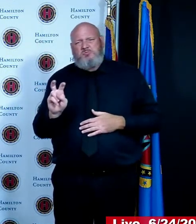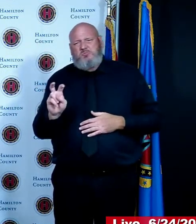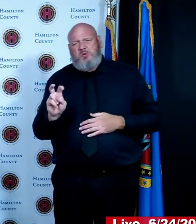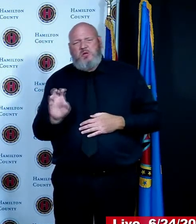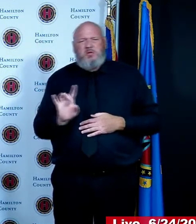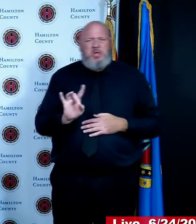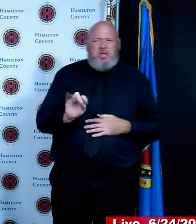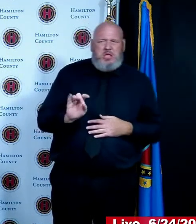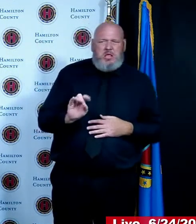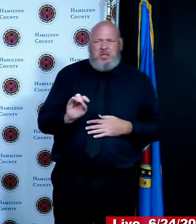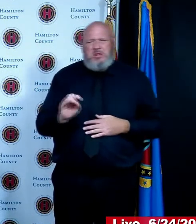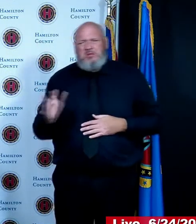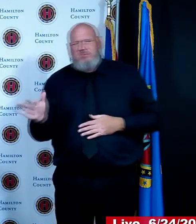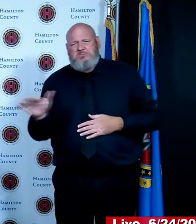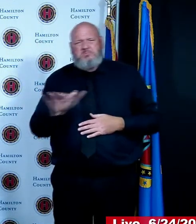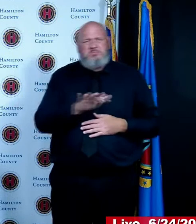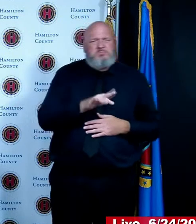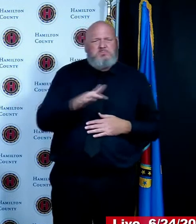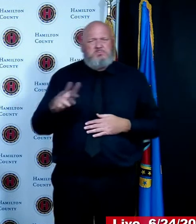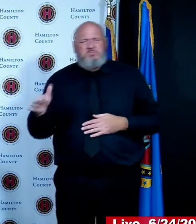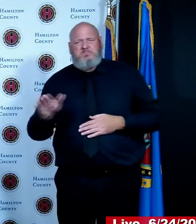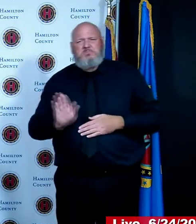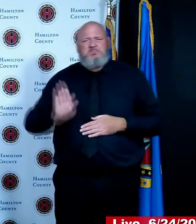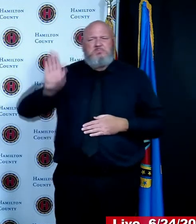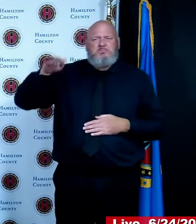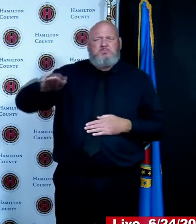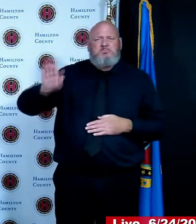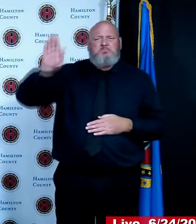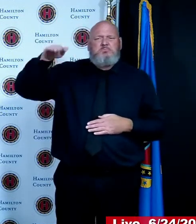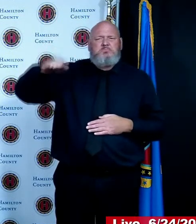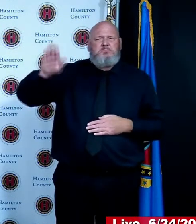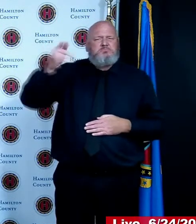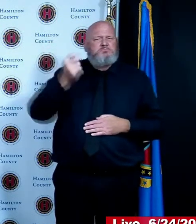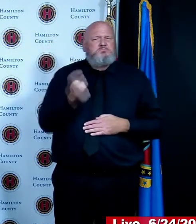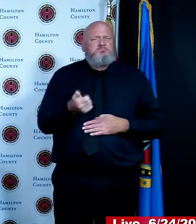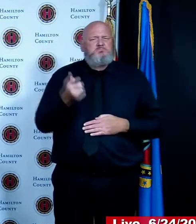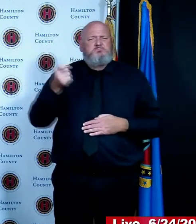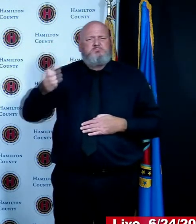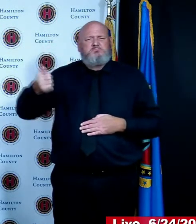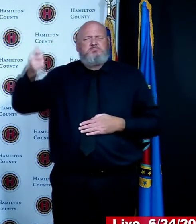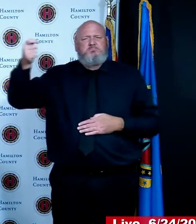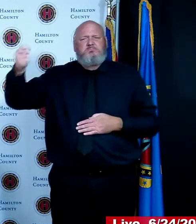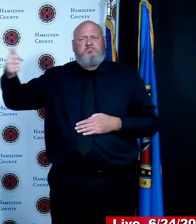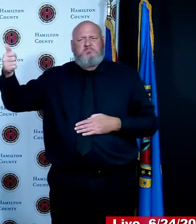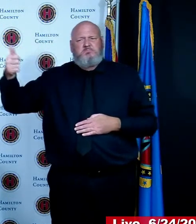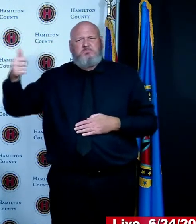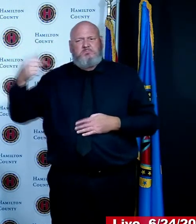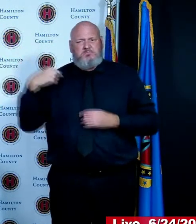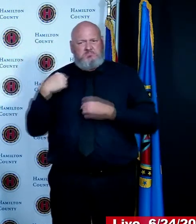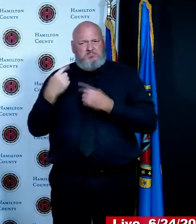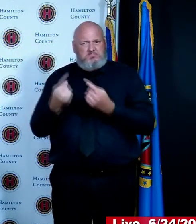moved through this I'm gonna reiterate the last four times we've been together